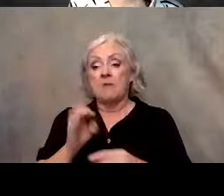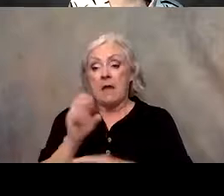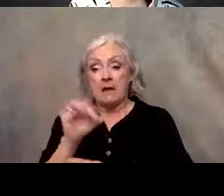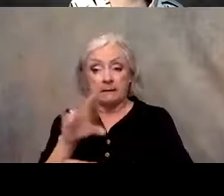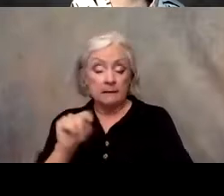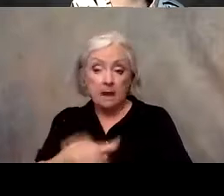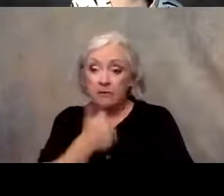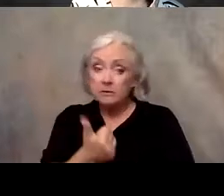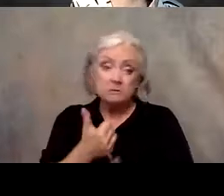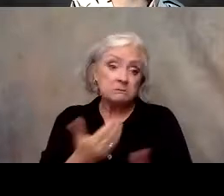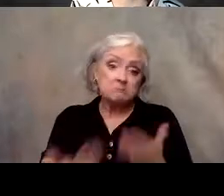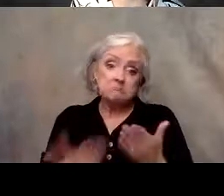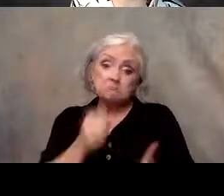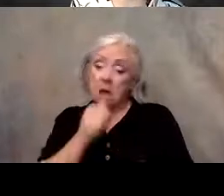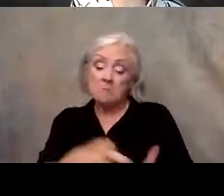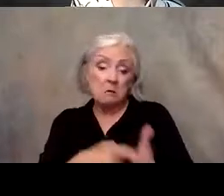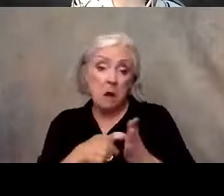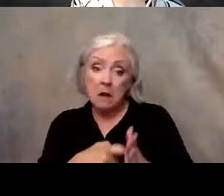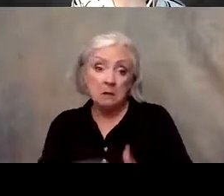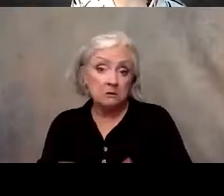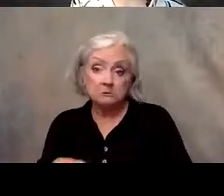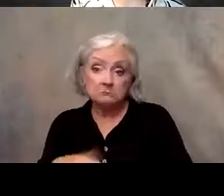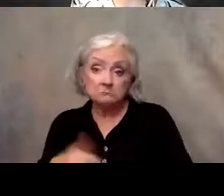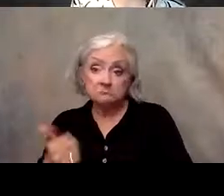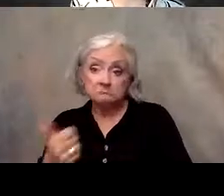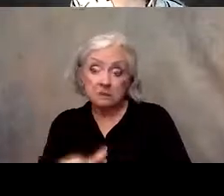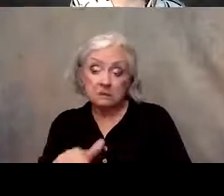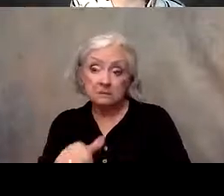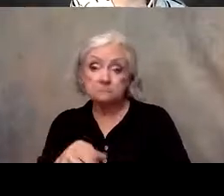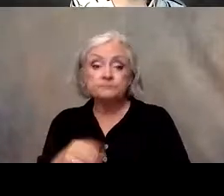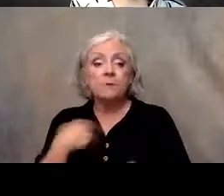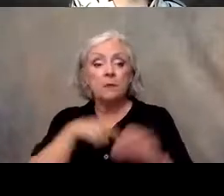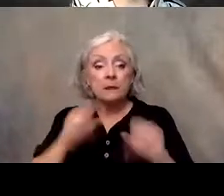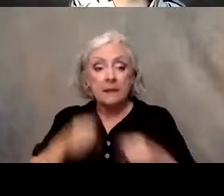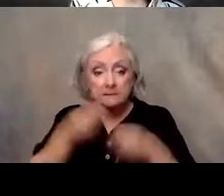after the initial voiceover is completed, we can deliver in multiple options